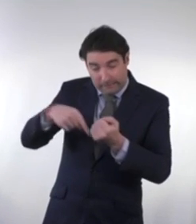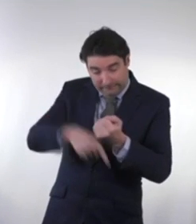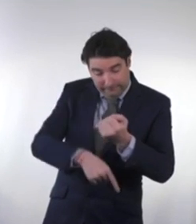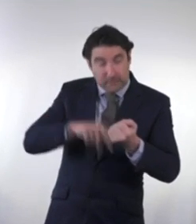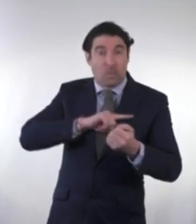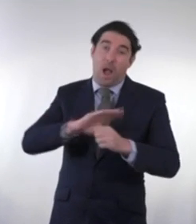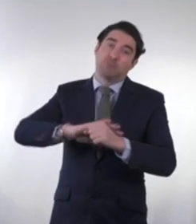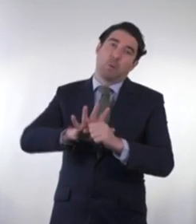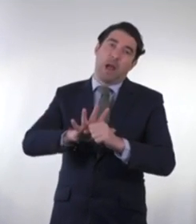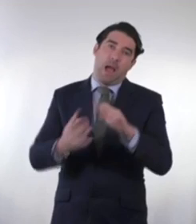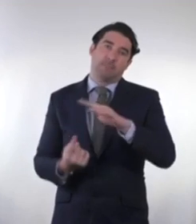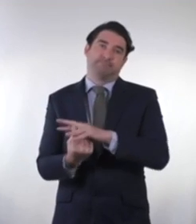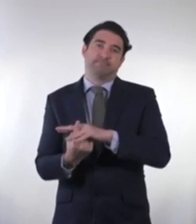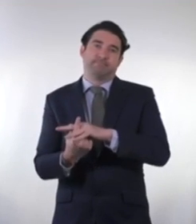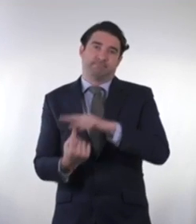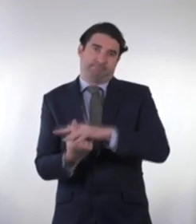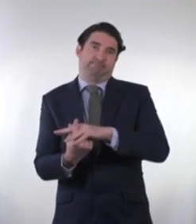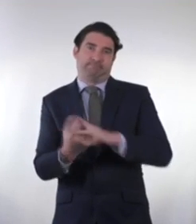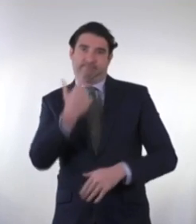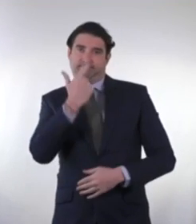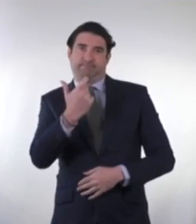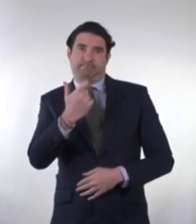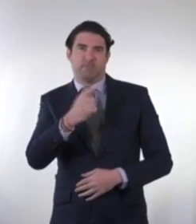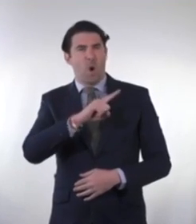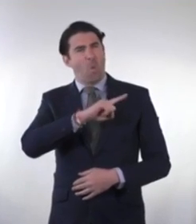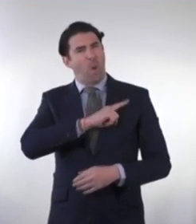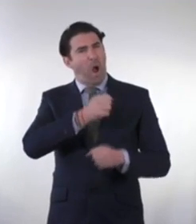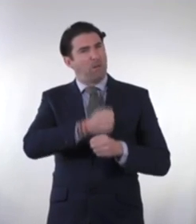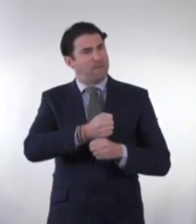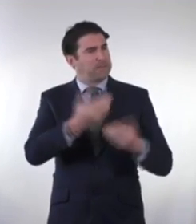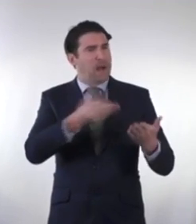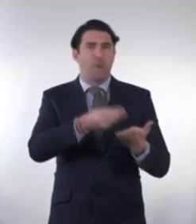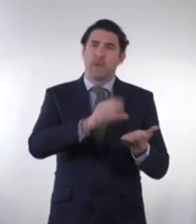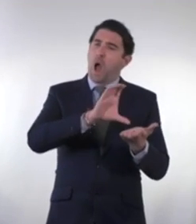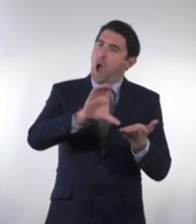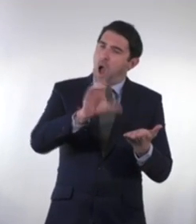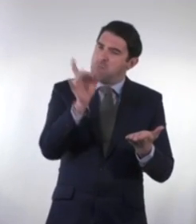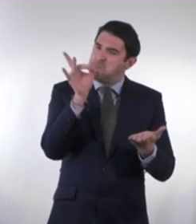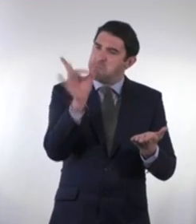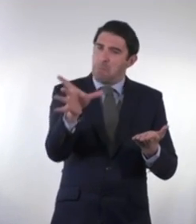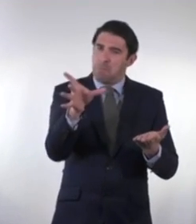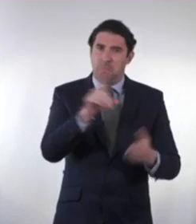in the planning White Paper, but the formula that has been used to allocate the homes